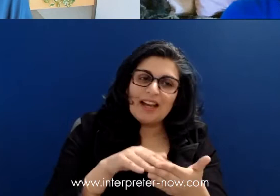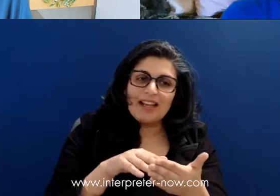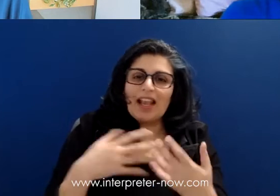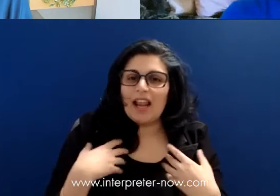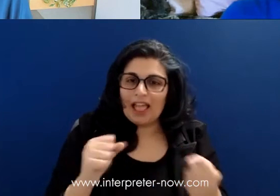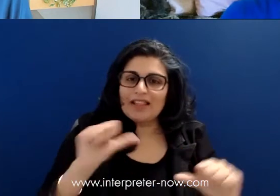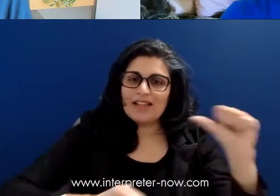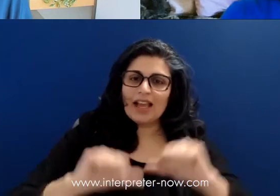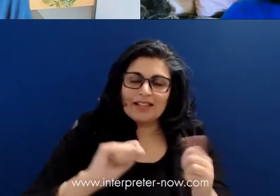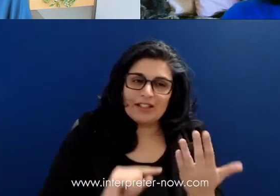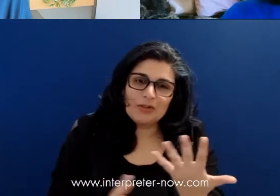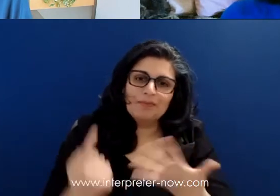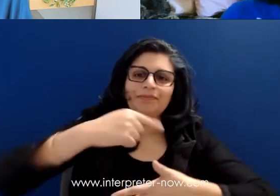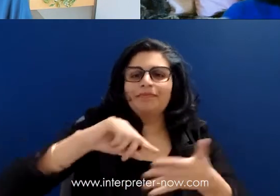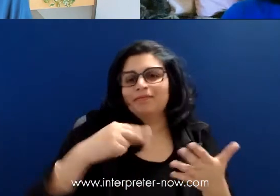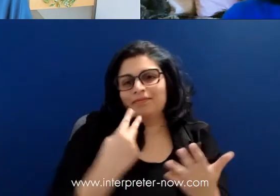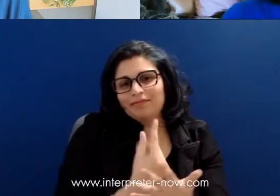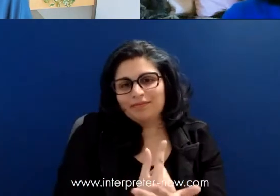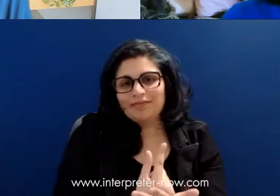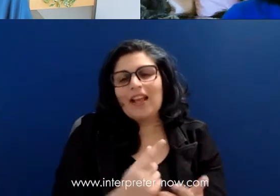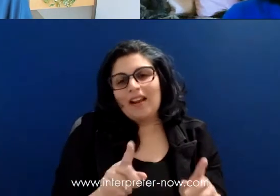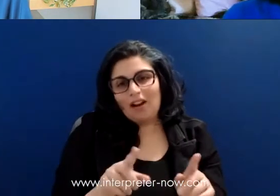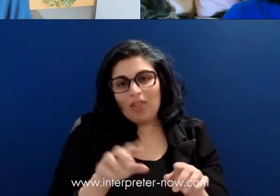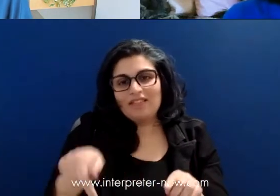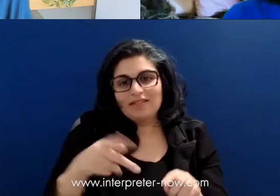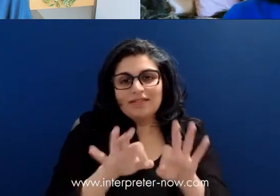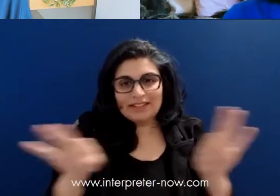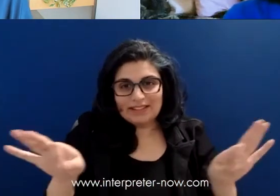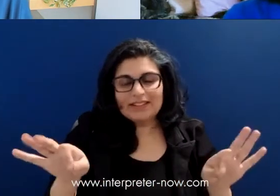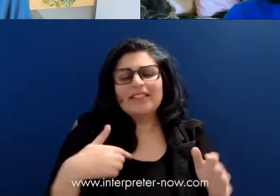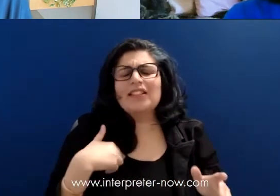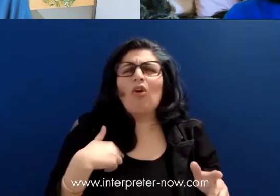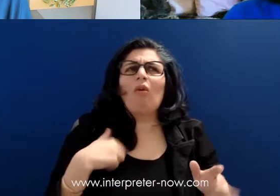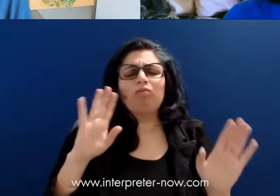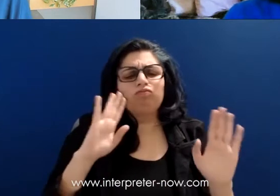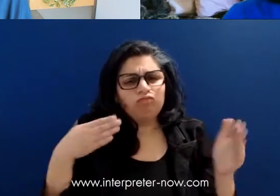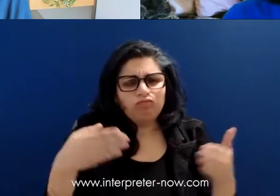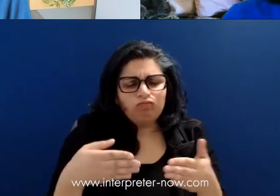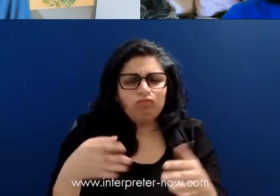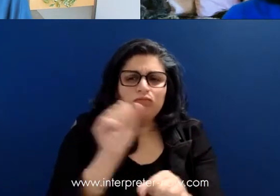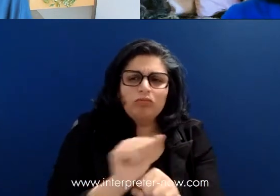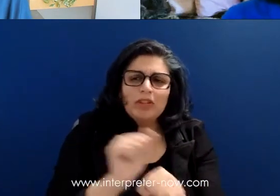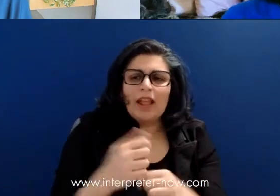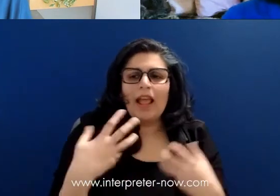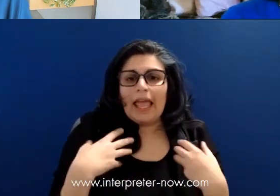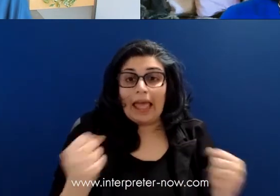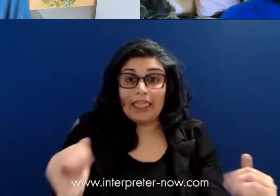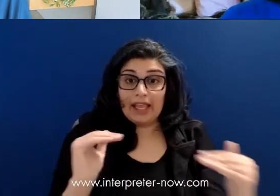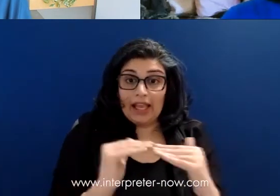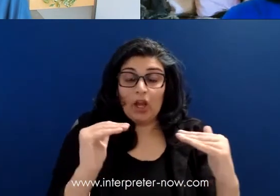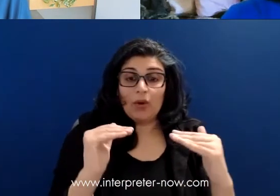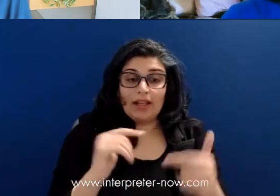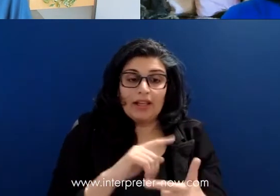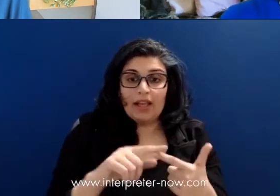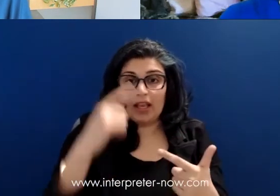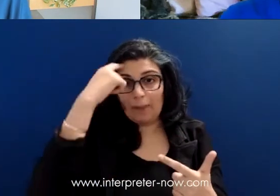I've just spent my life working in spaces around health equity, mental health, workplace